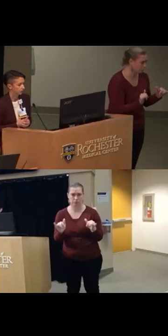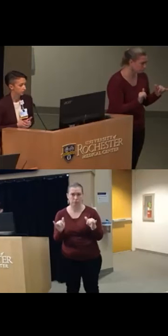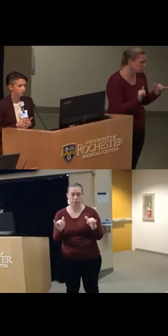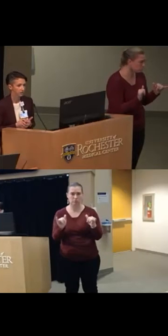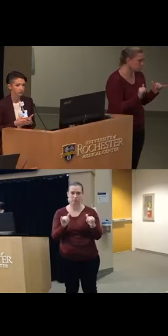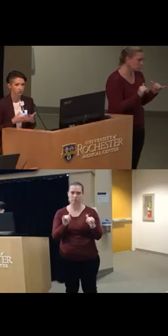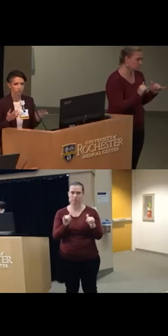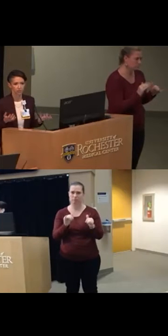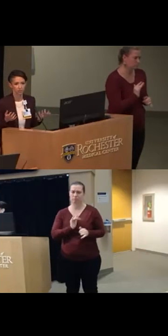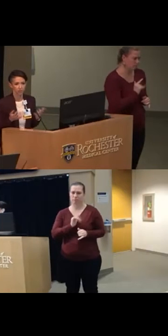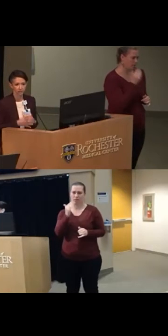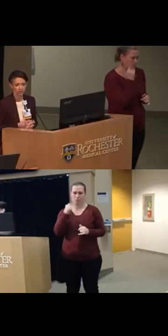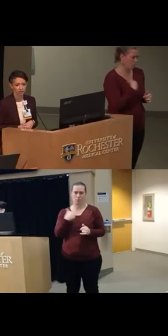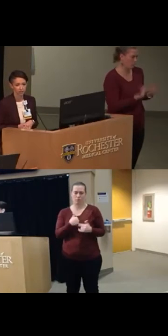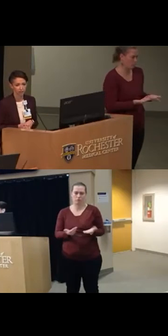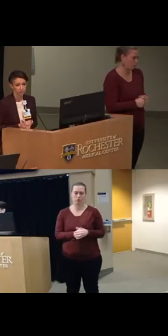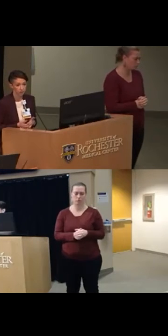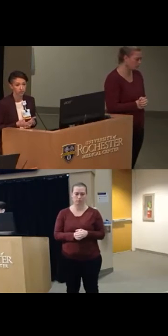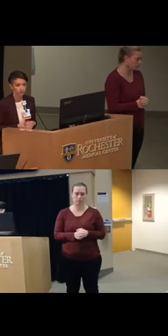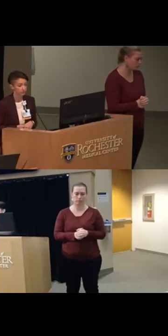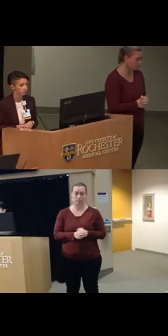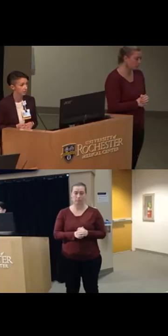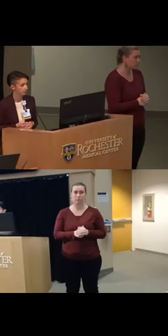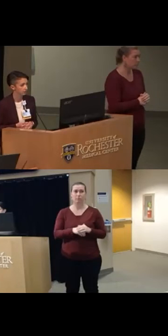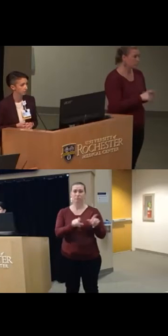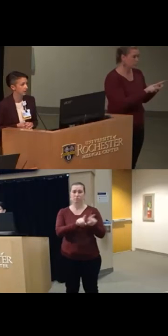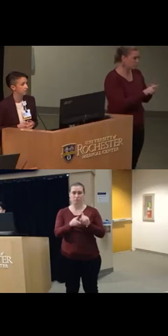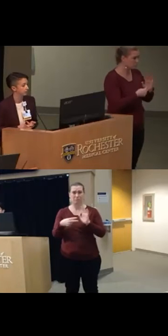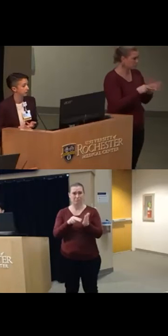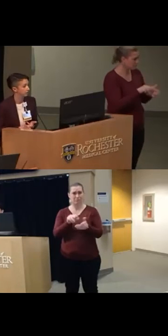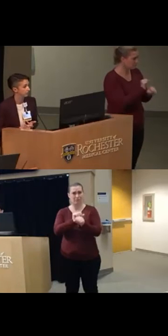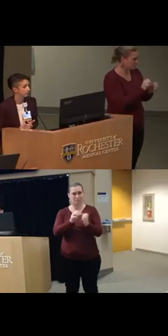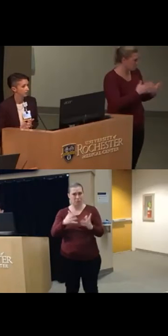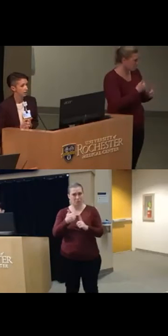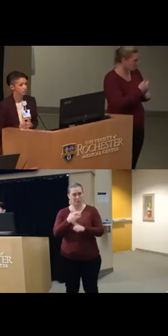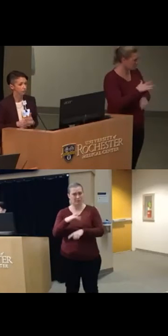also speaks to employees that feel empowered to take steps to take care of themselves and they're